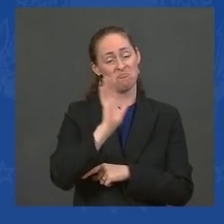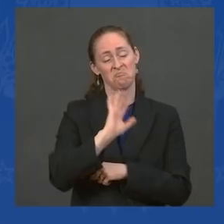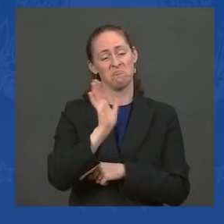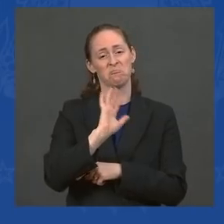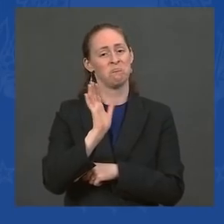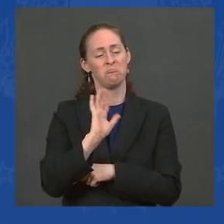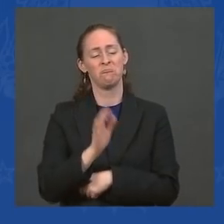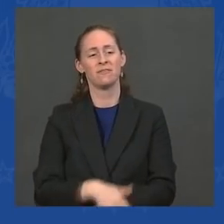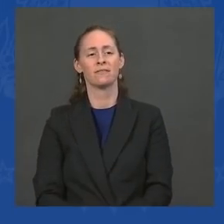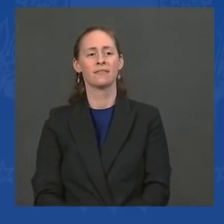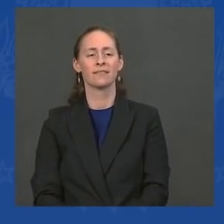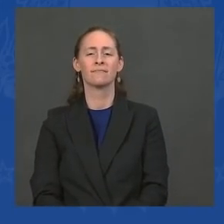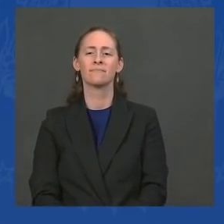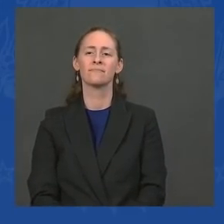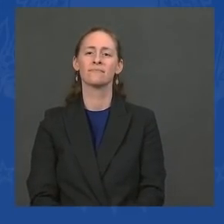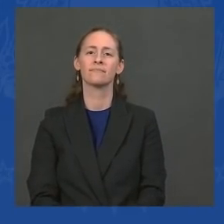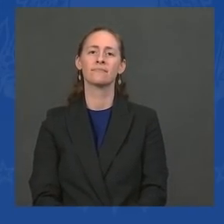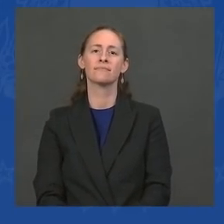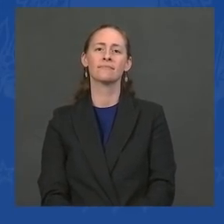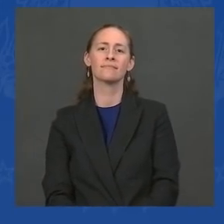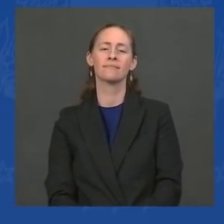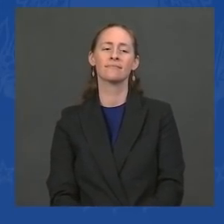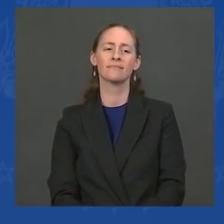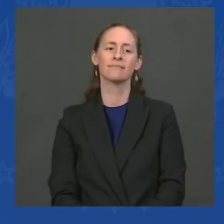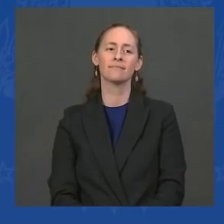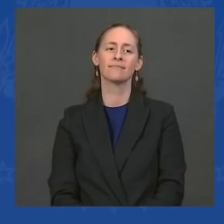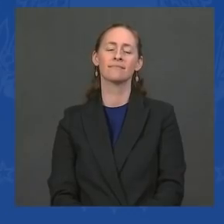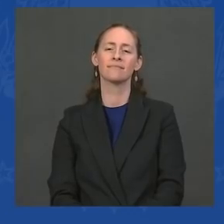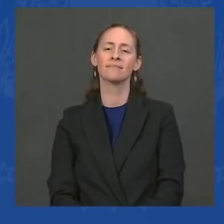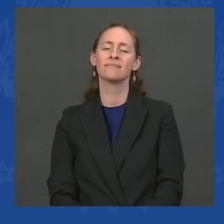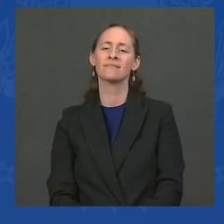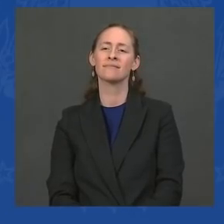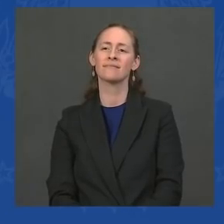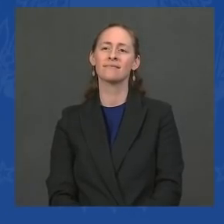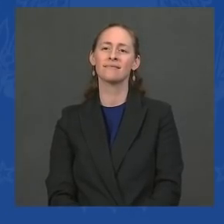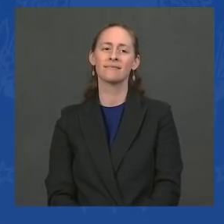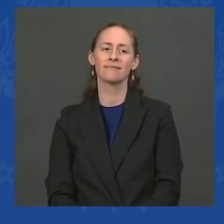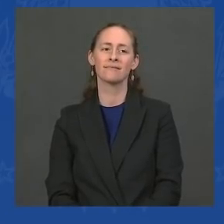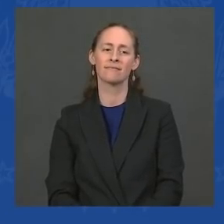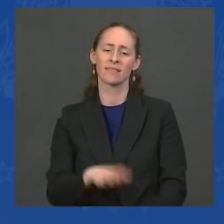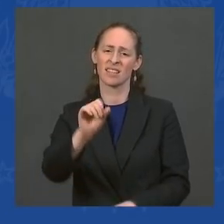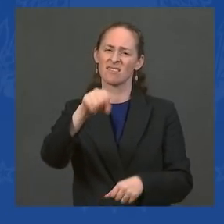So, it's time -- it's time for us to invest in ourselves,